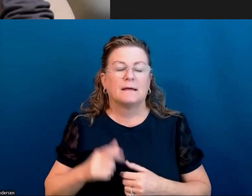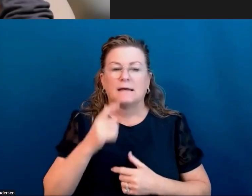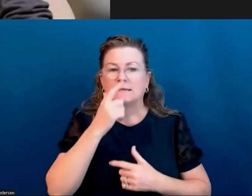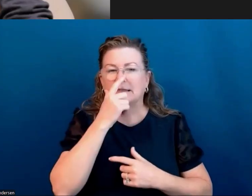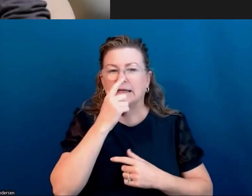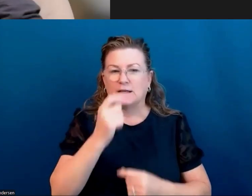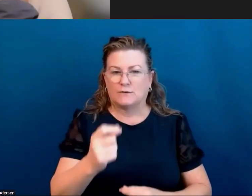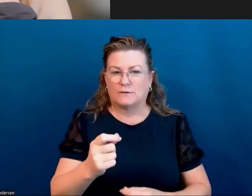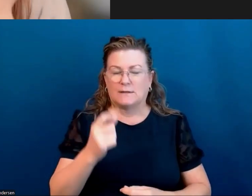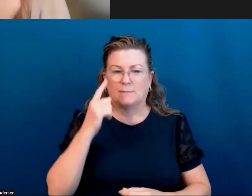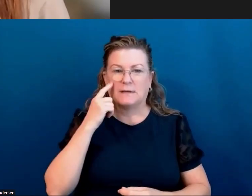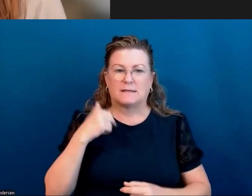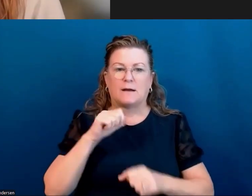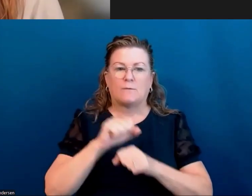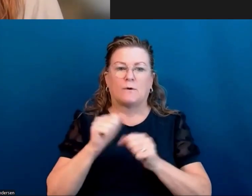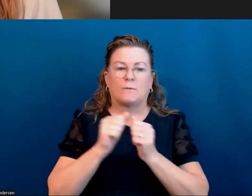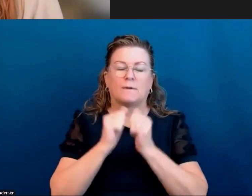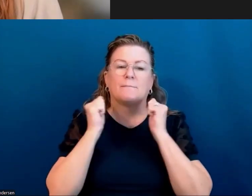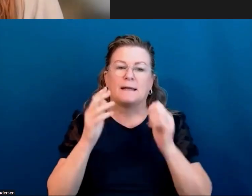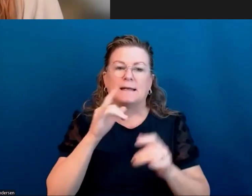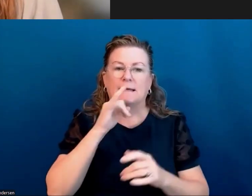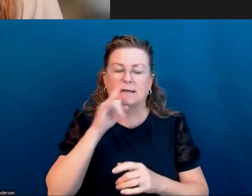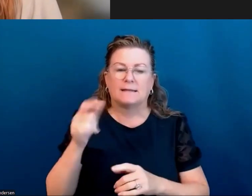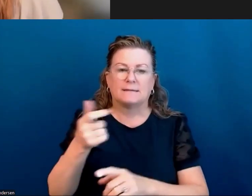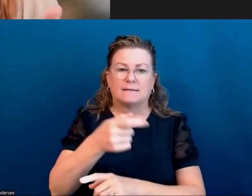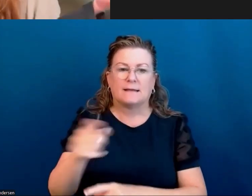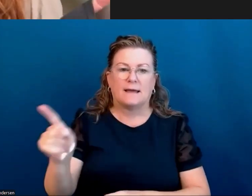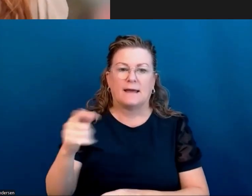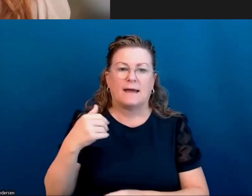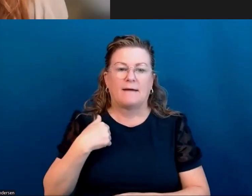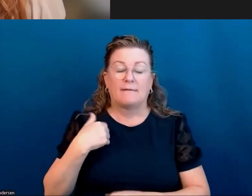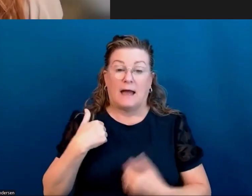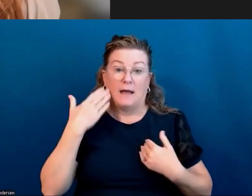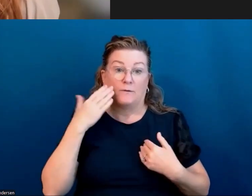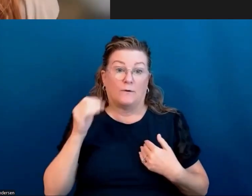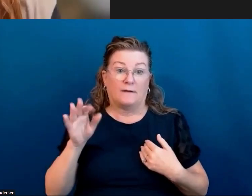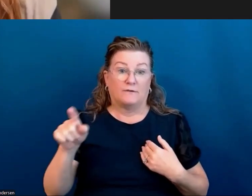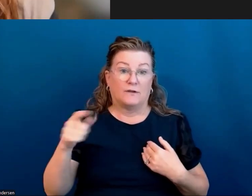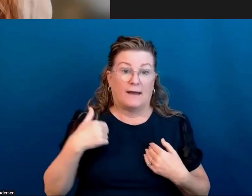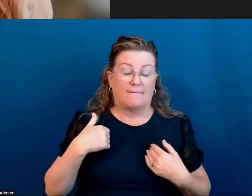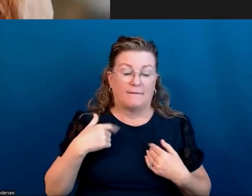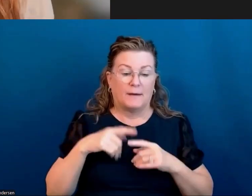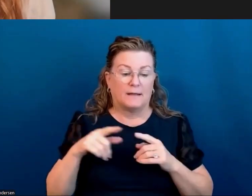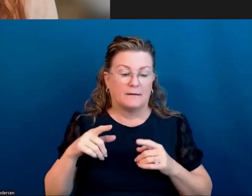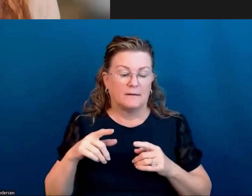because I work with a lot of kids who have and I don't know if she does, but who I worry about the kids who have